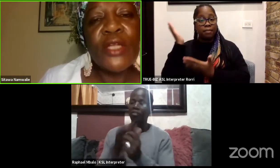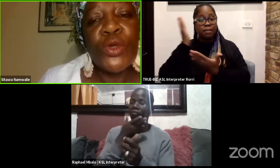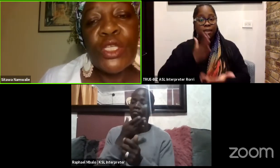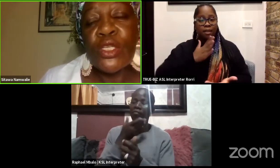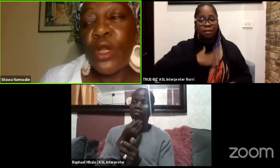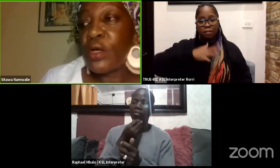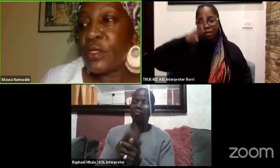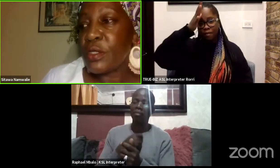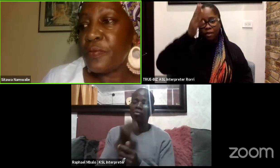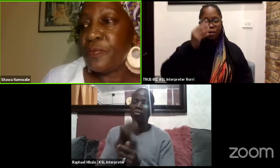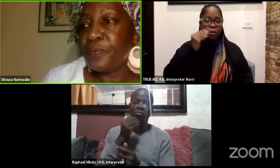A daughter's loss.